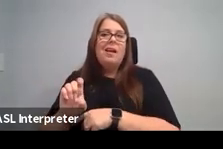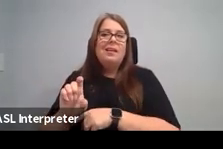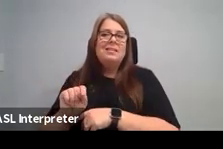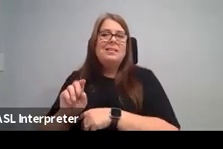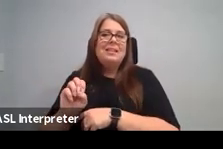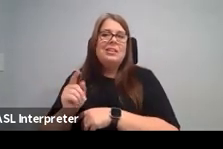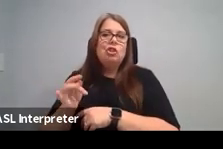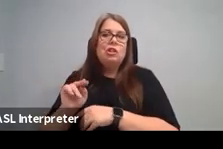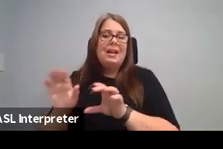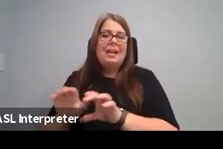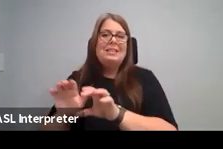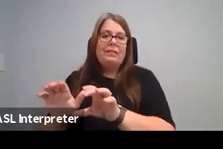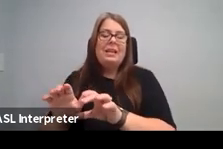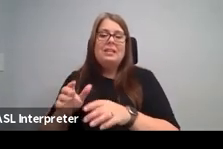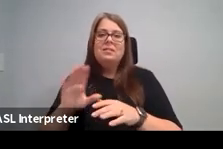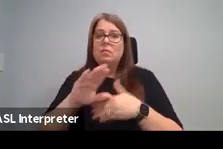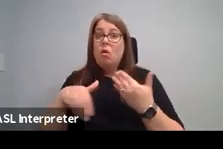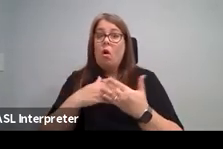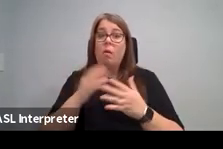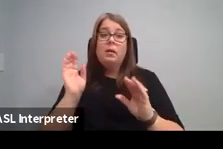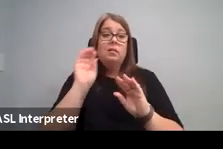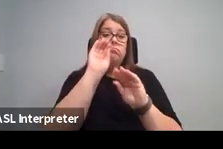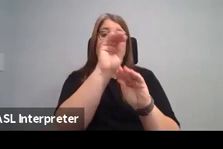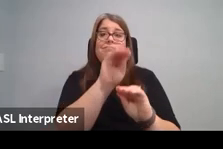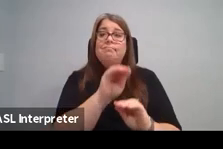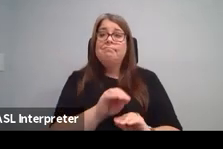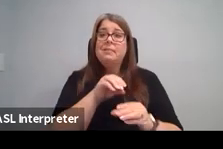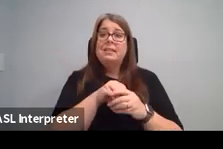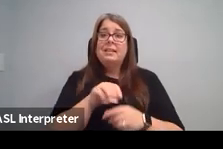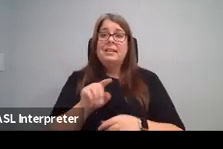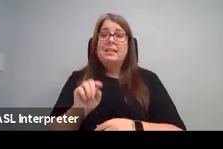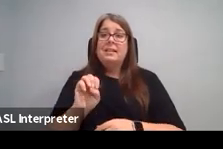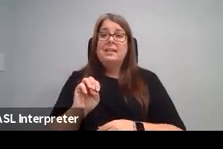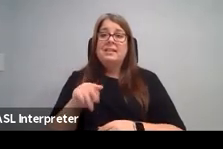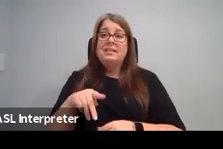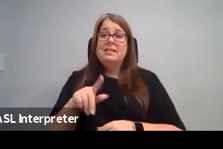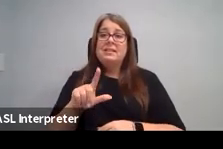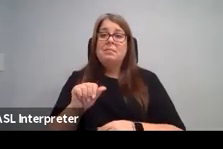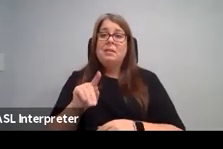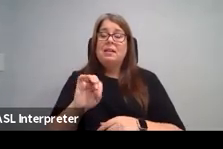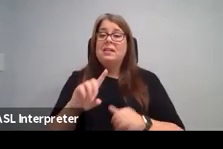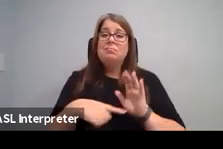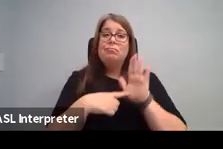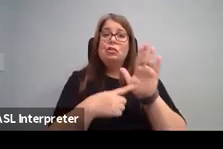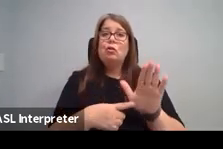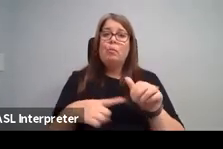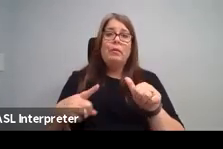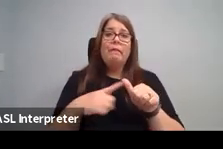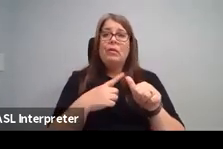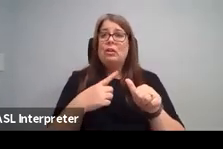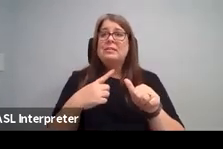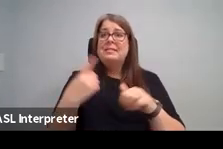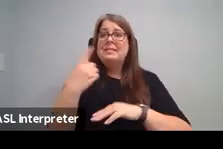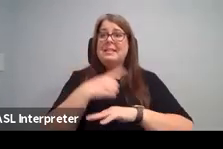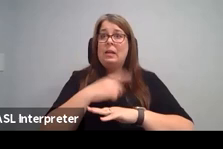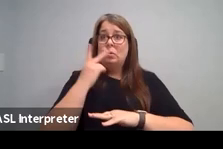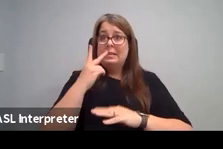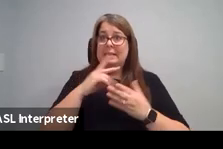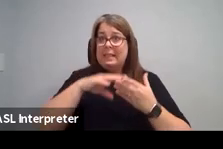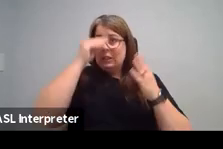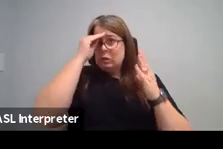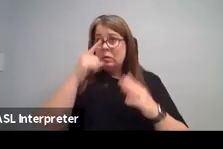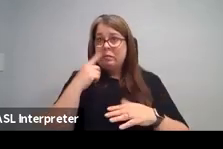Allison Frenzel : They can all just be put into this template delivered the first day that you see students in a week, and it will help them have something to reference. That's just always there. It's all there.